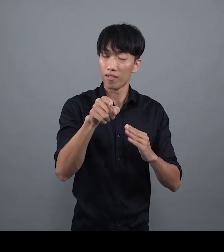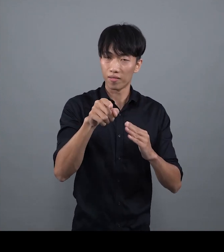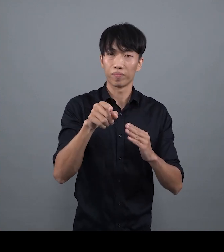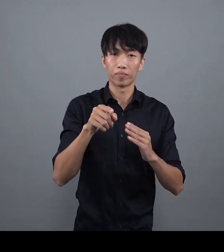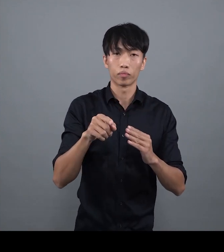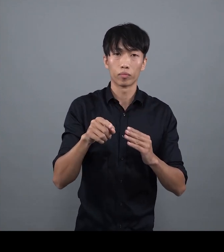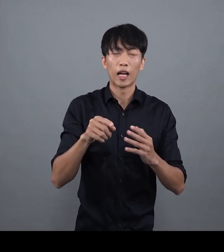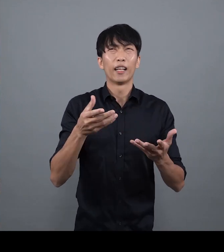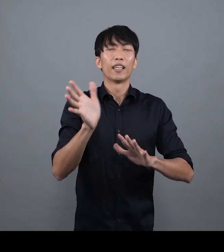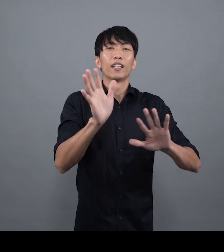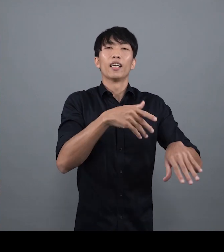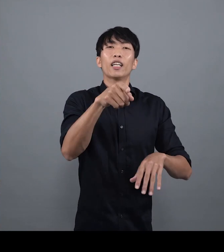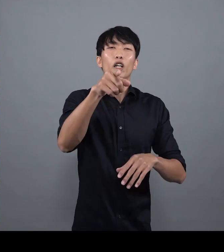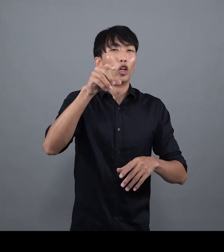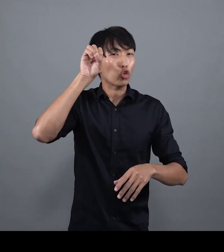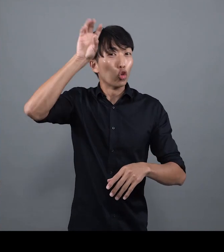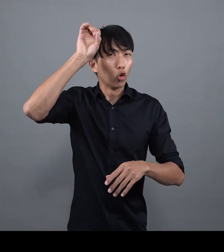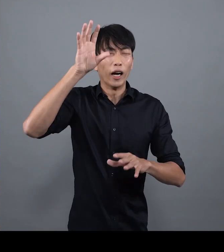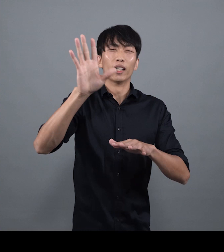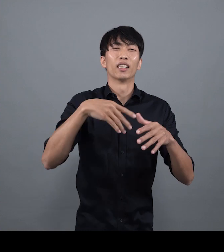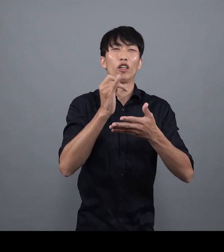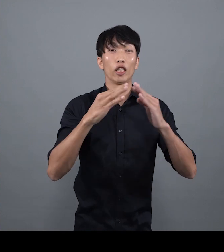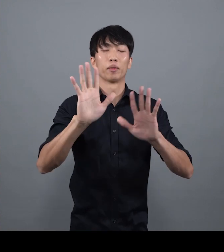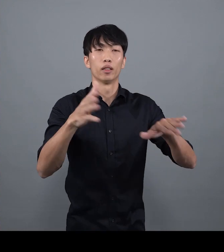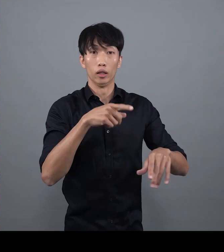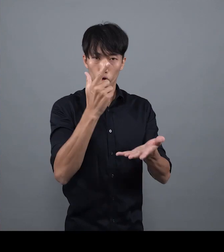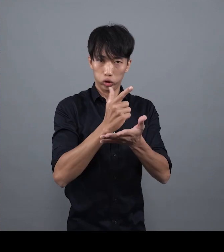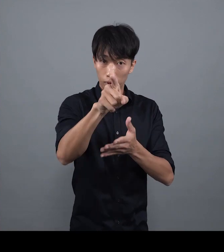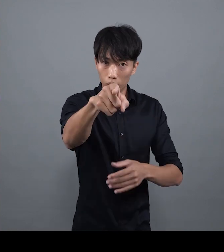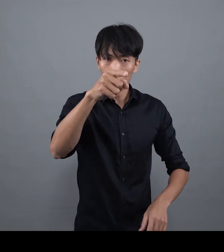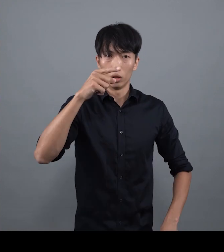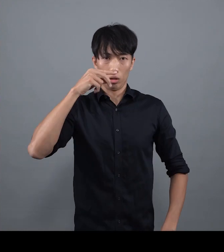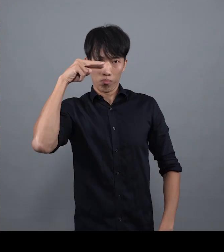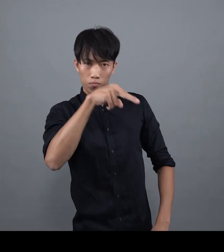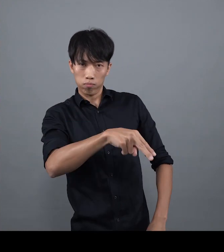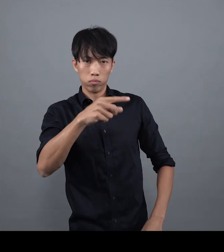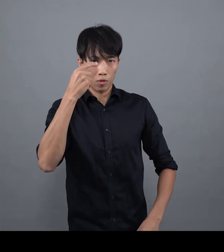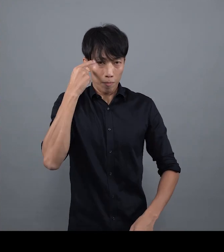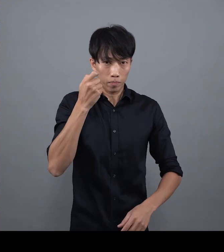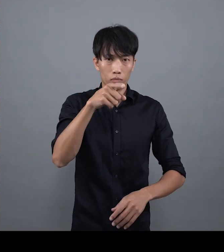you don’t need to be an artist your observation, your sensibility